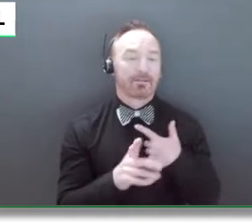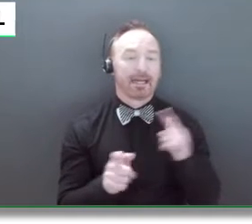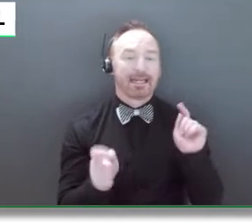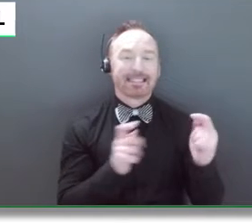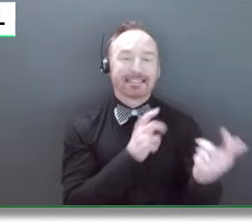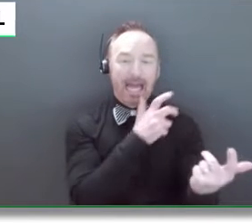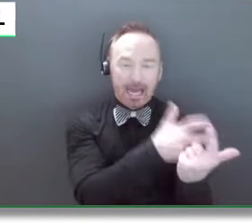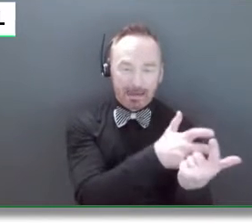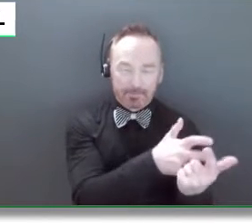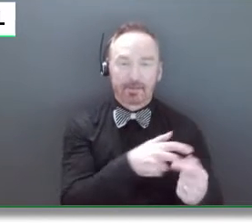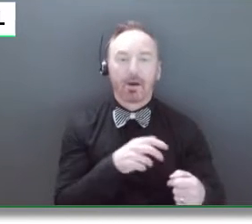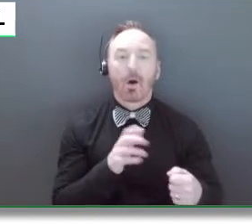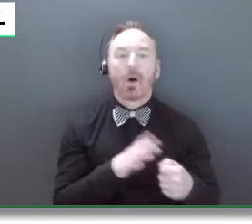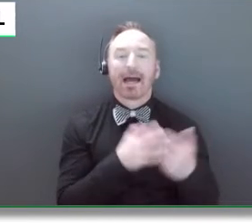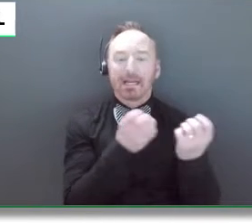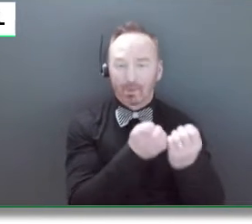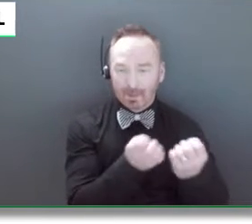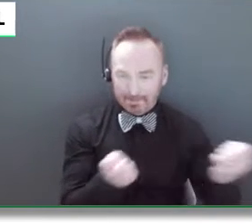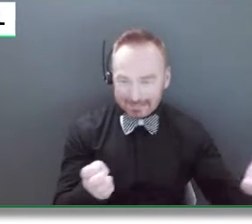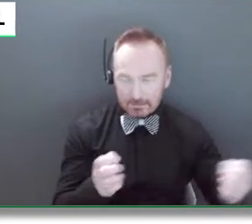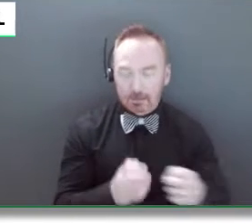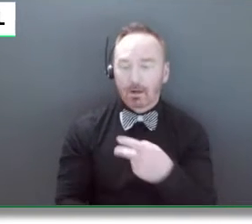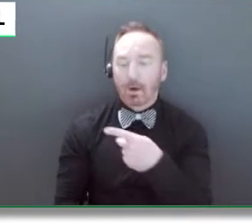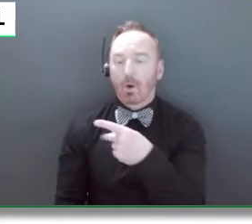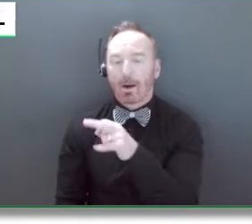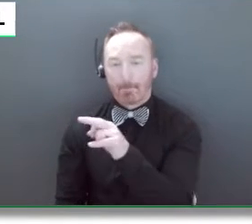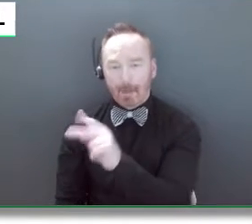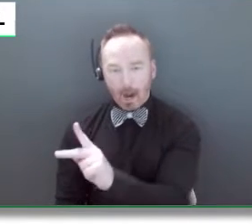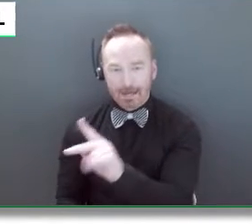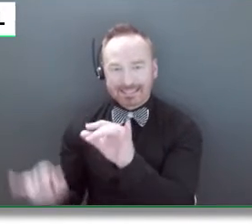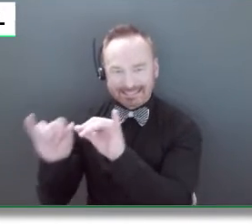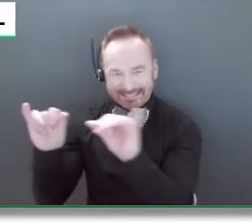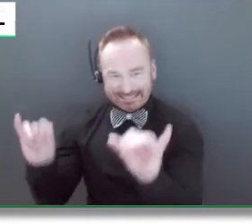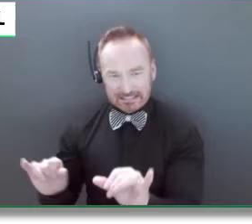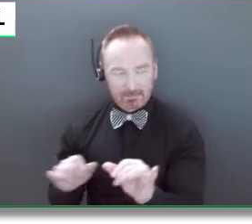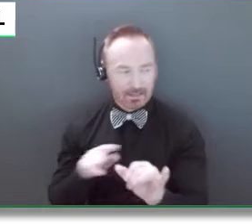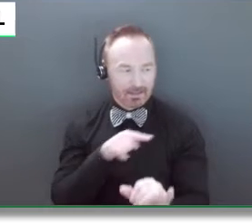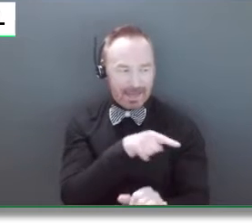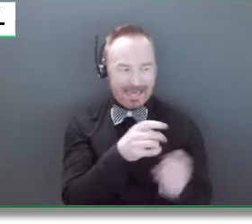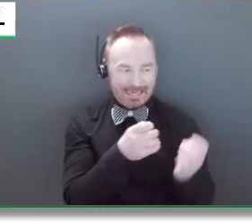park system um is yeah the the regulators of the park something we need